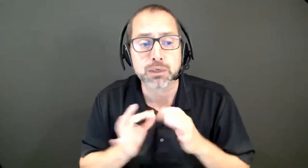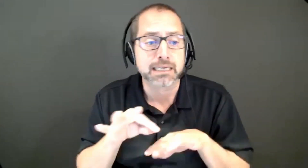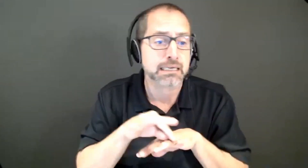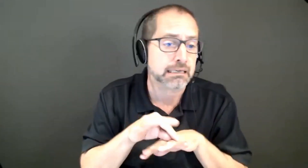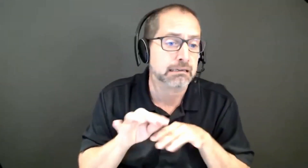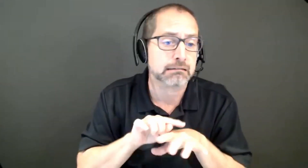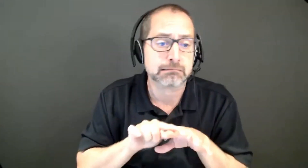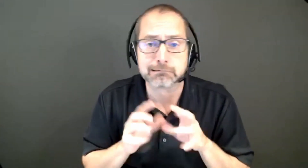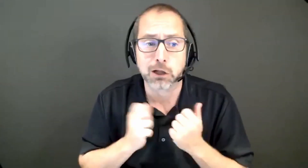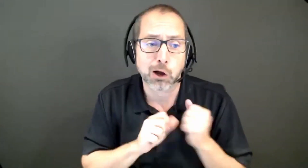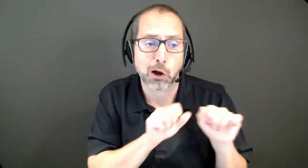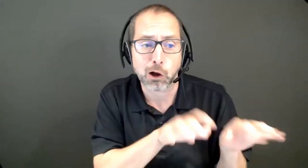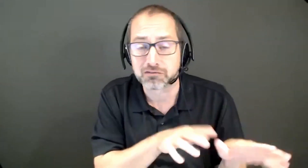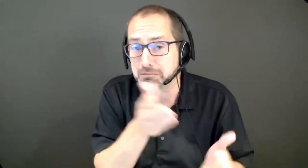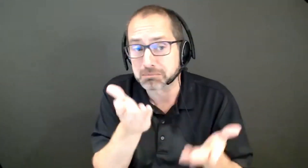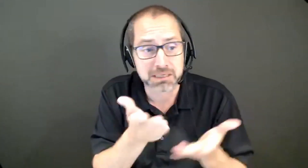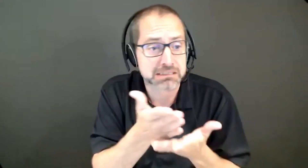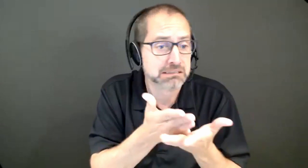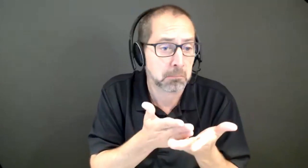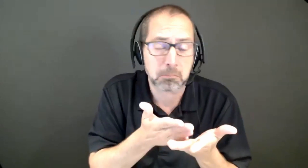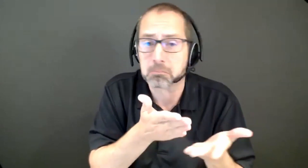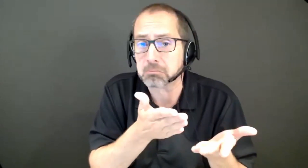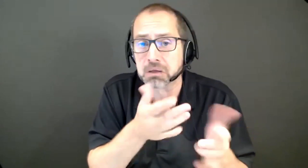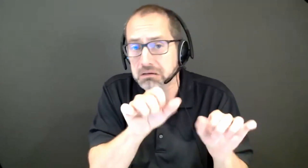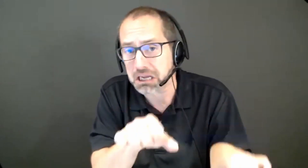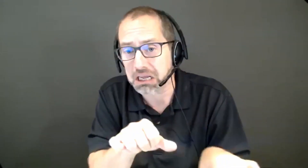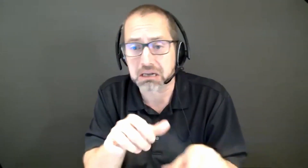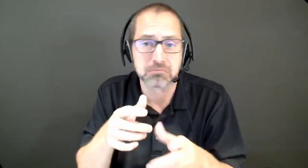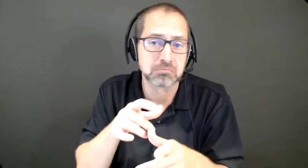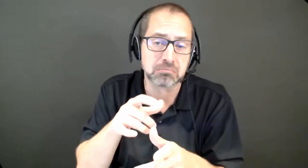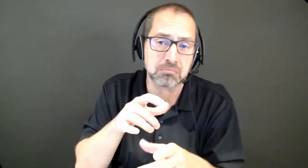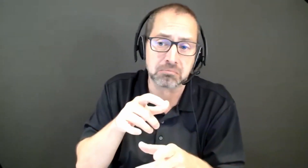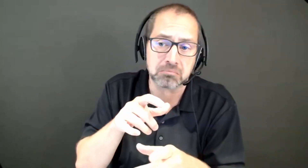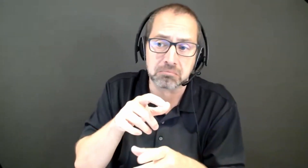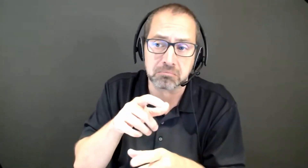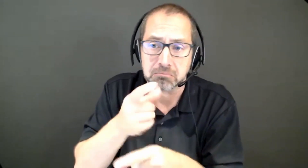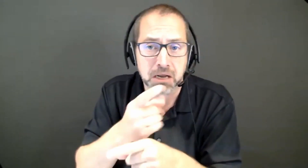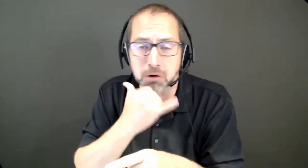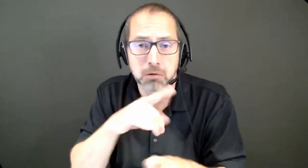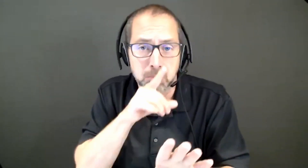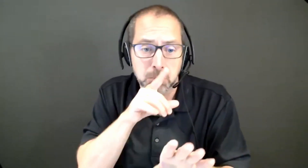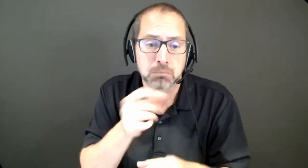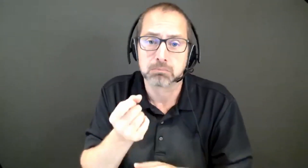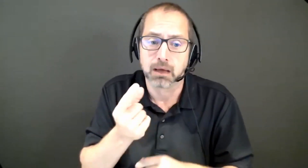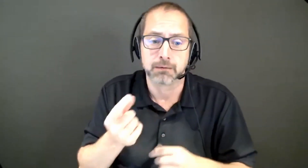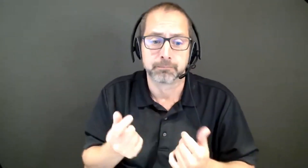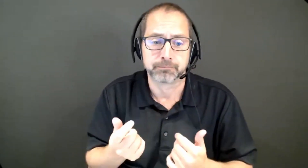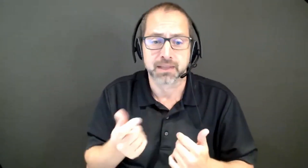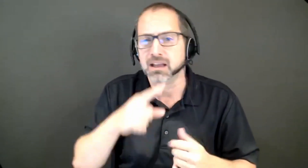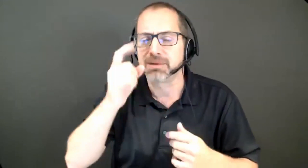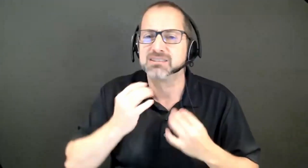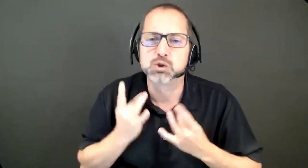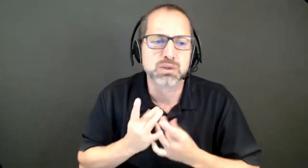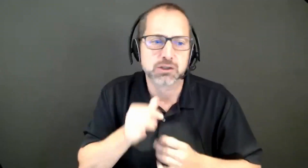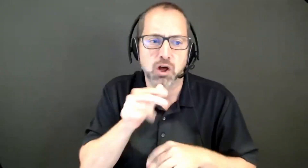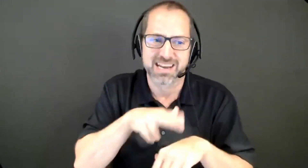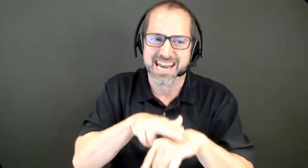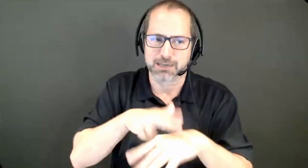simply because these are not natural parts of our body. They’re for other reasons as well, but